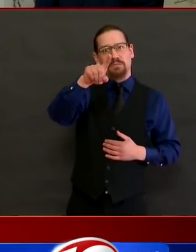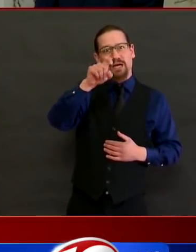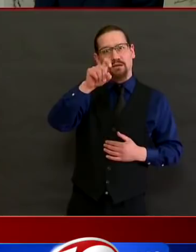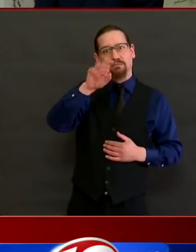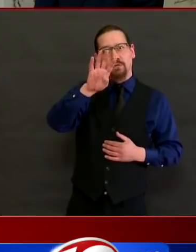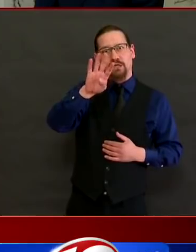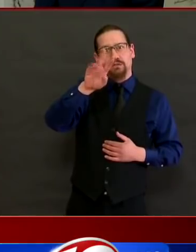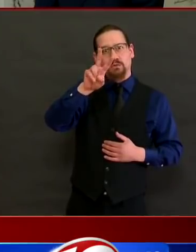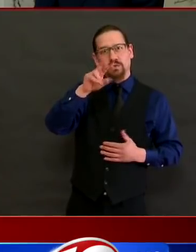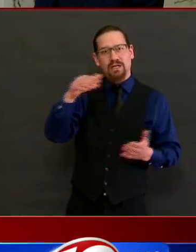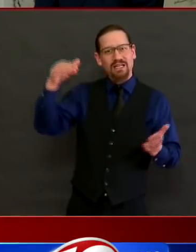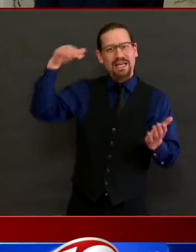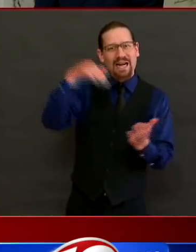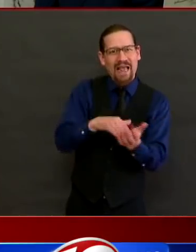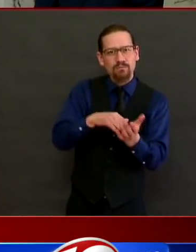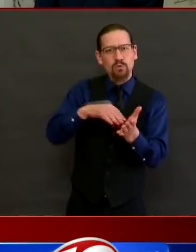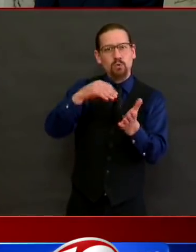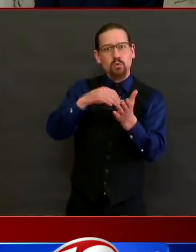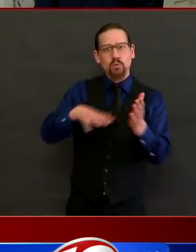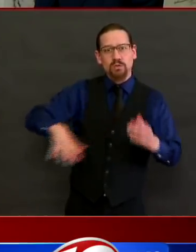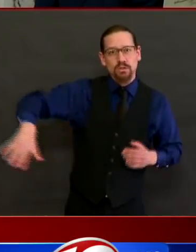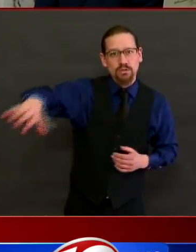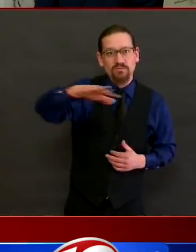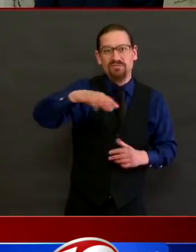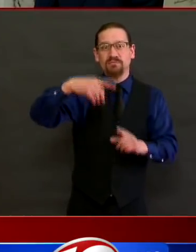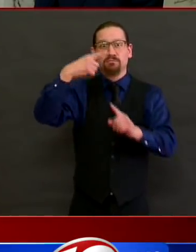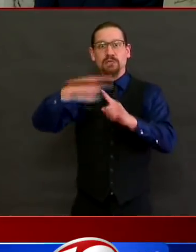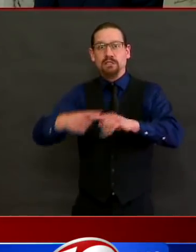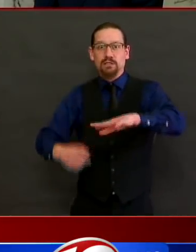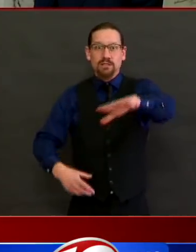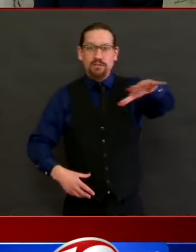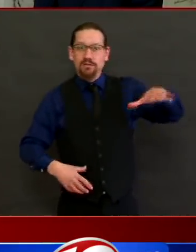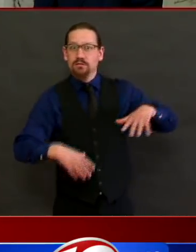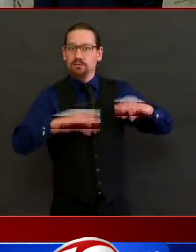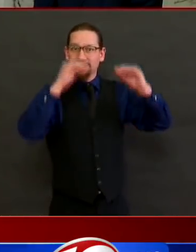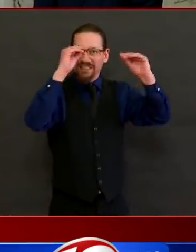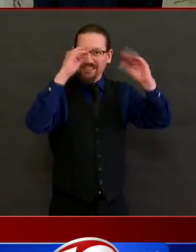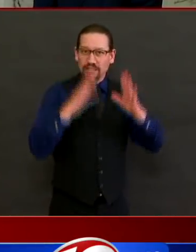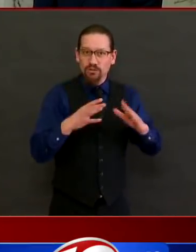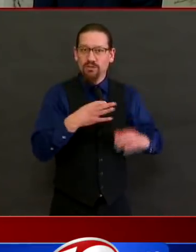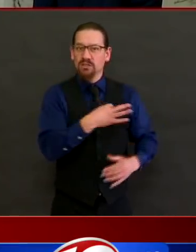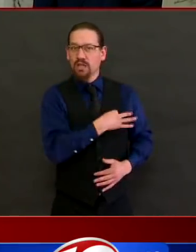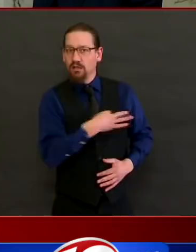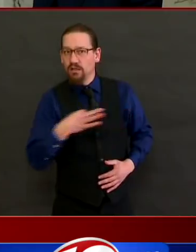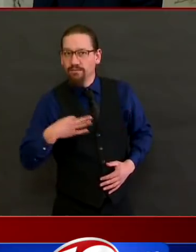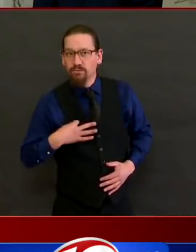NOT ONLY ARE WE TALKING ABOUT 142 THOUSAND SCHOOL KIDS AND ALL OF THE TEACHERS AND CUSTODIANS AND FOLKS THAT WORK IN THE